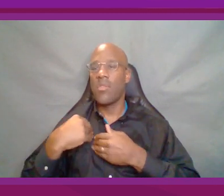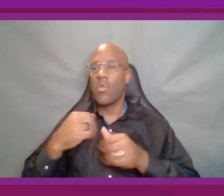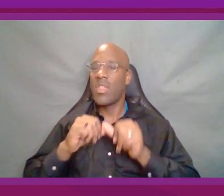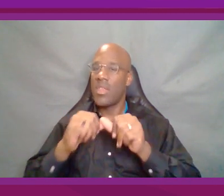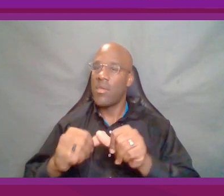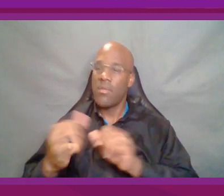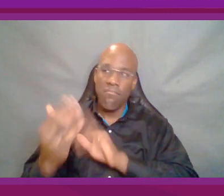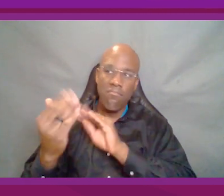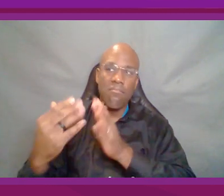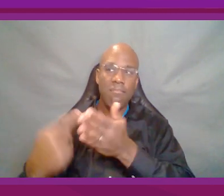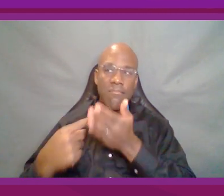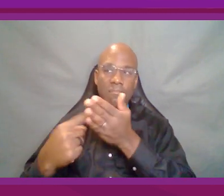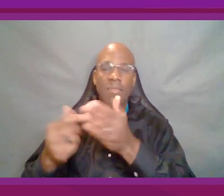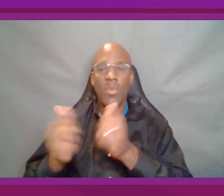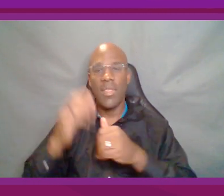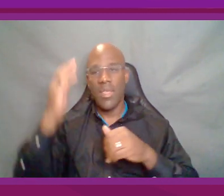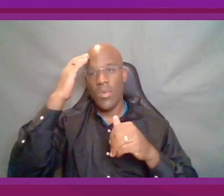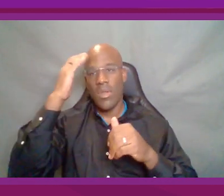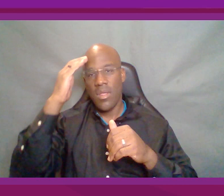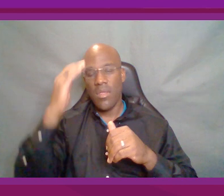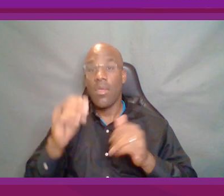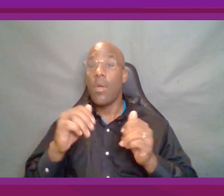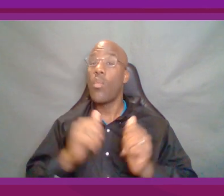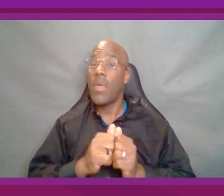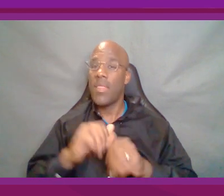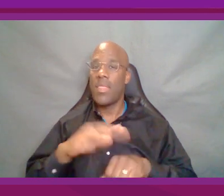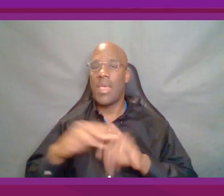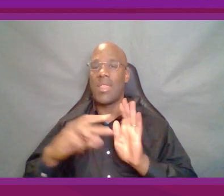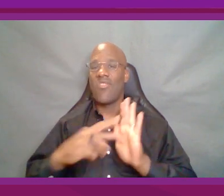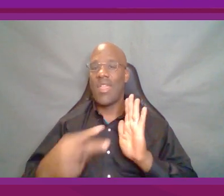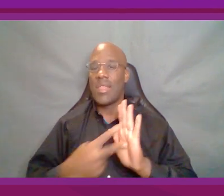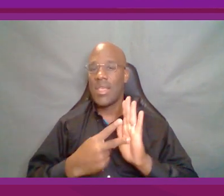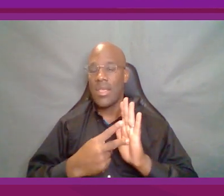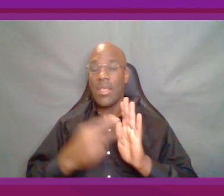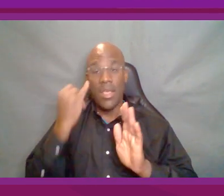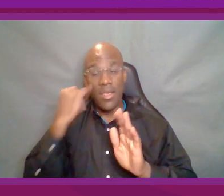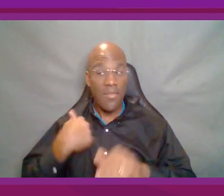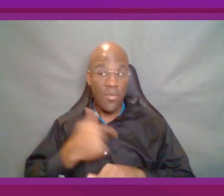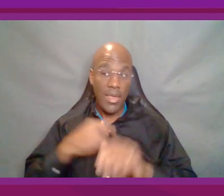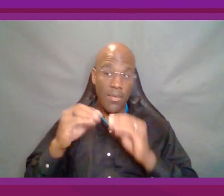comes intentionality so the more we continue to educate, the better